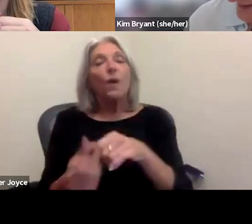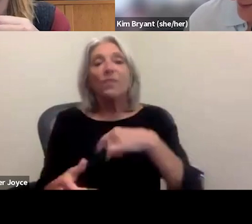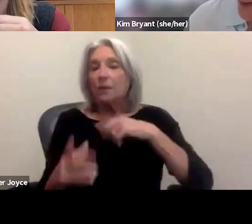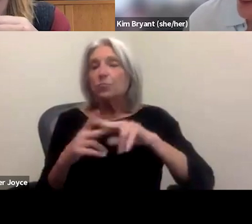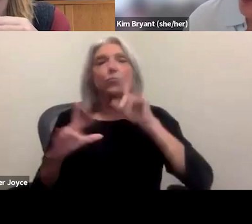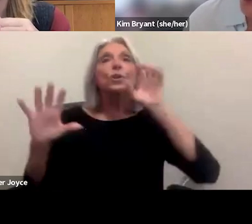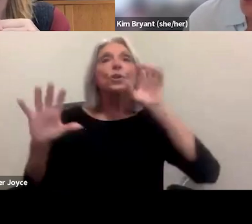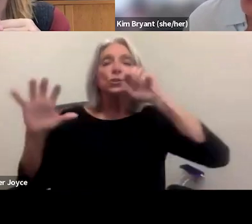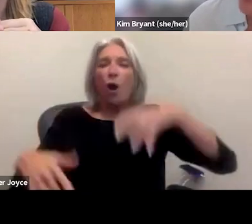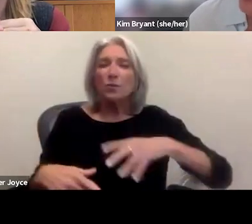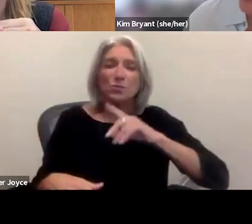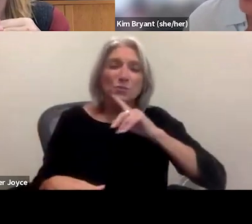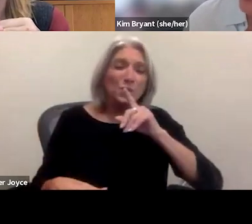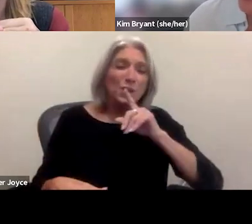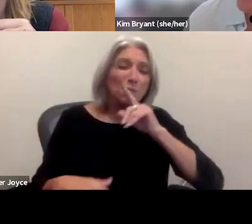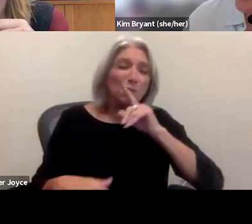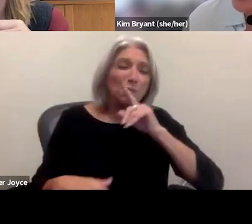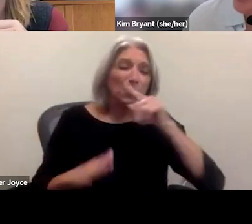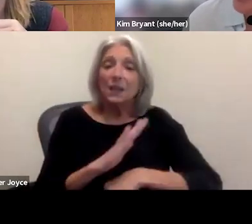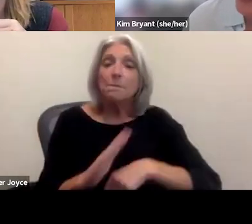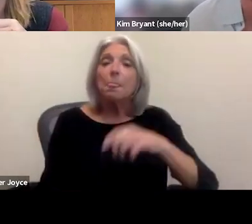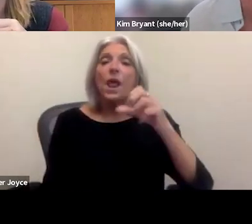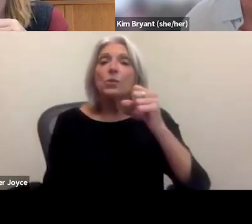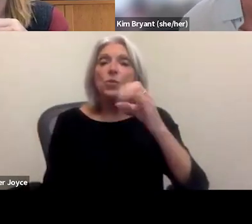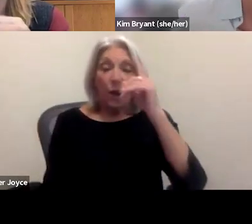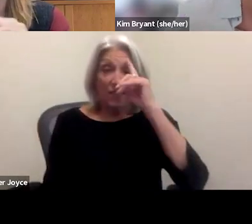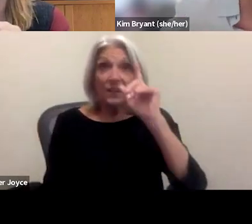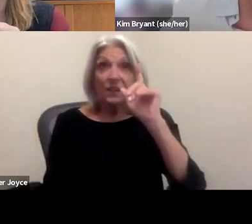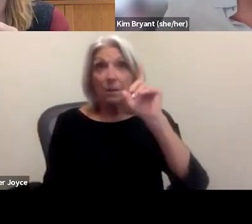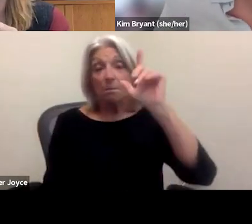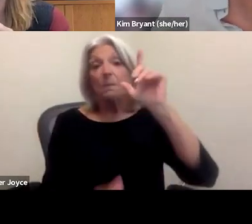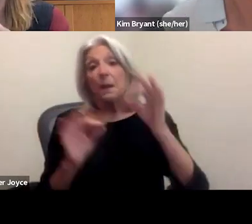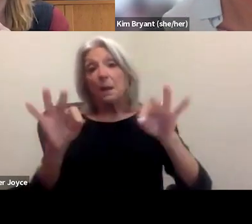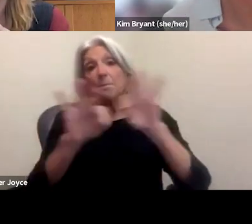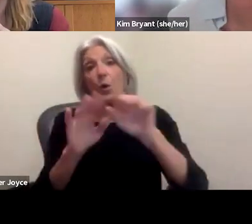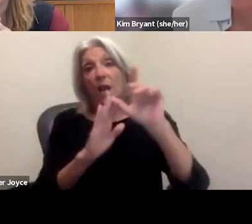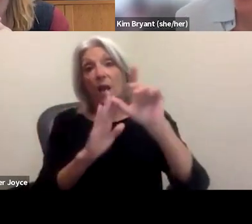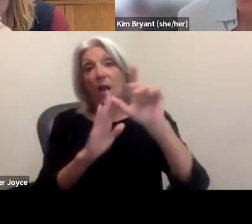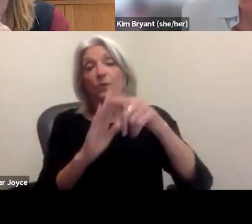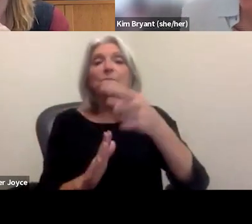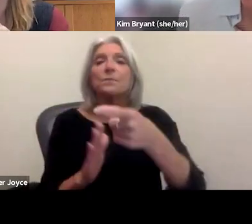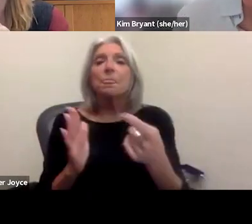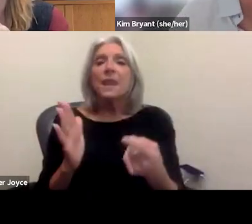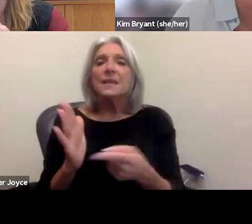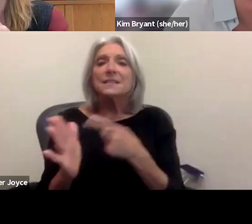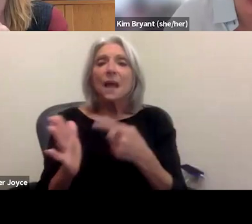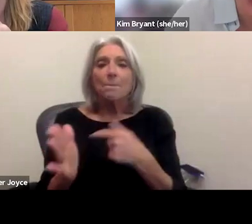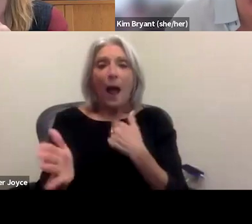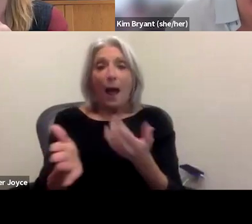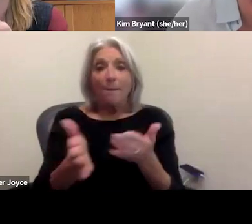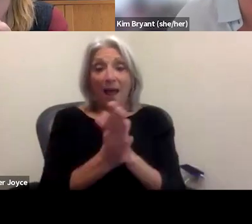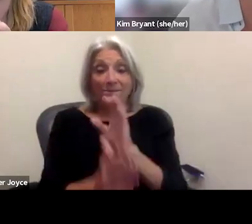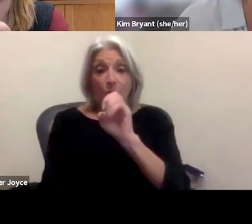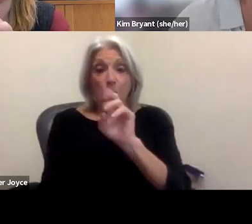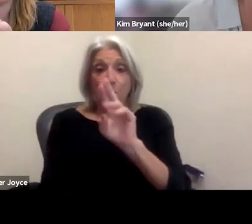so that's going to be important later on in this presentation. No, and sometimes I'm asked if eugenics is over, which is--